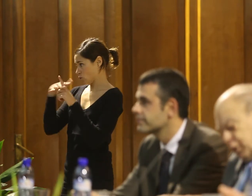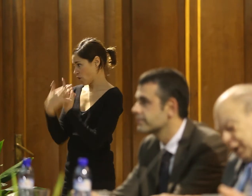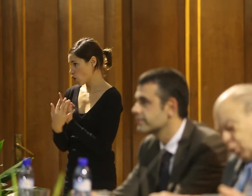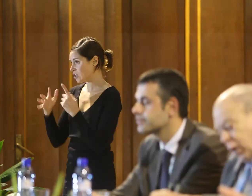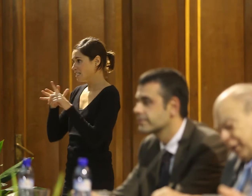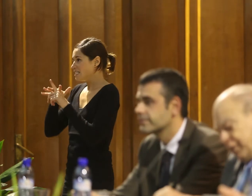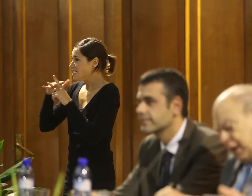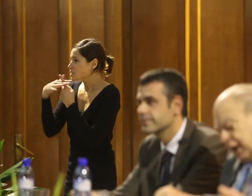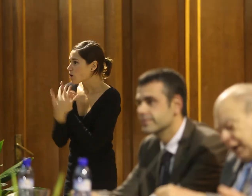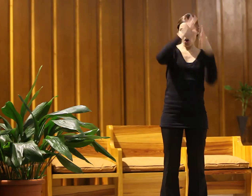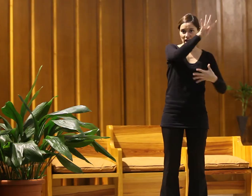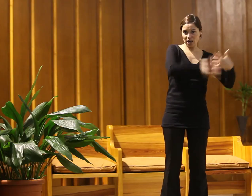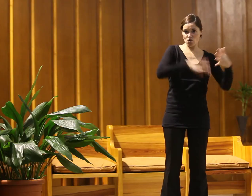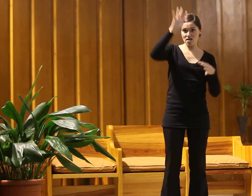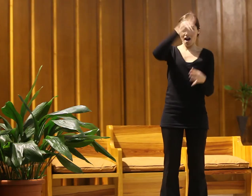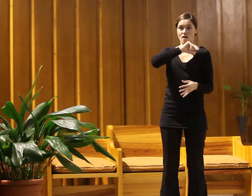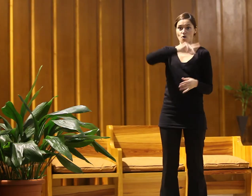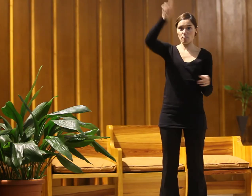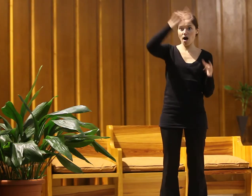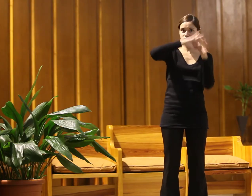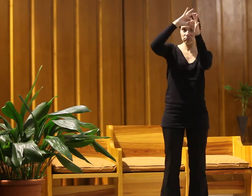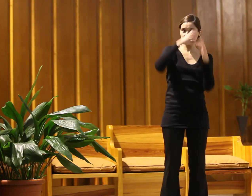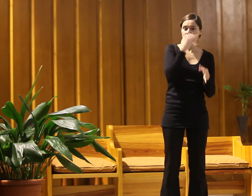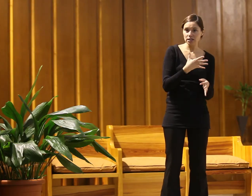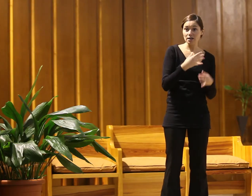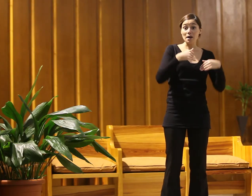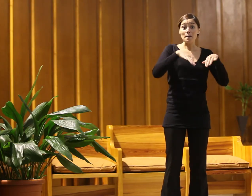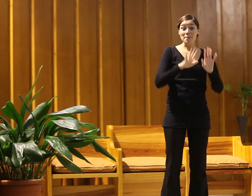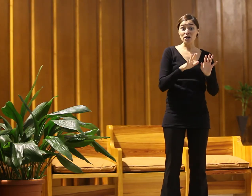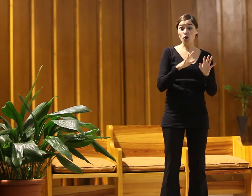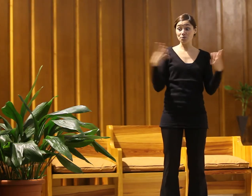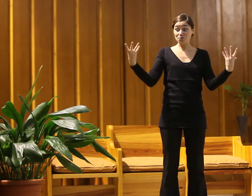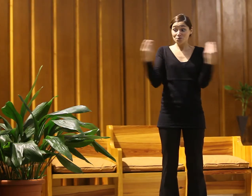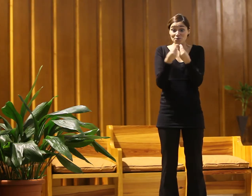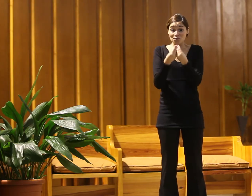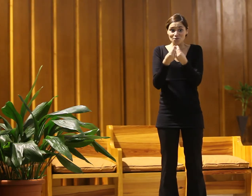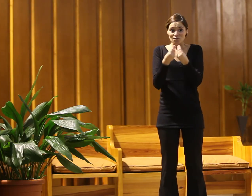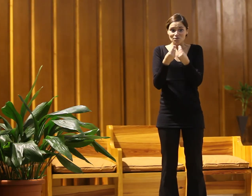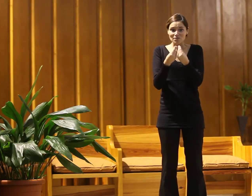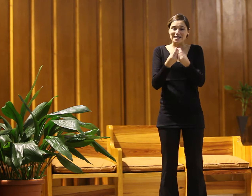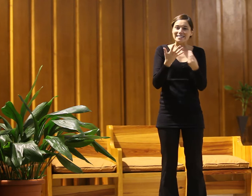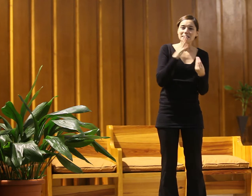that I must do my work here, that I had to translate for deaf people.